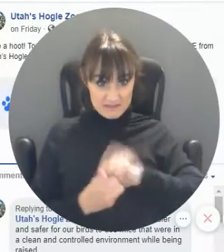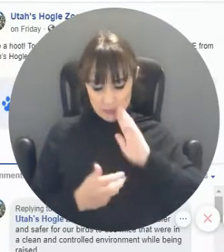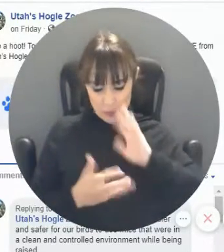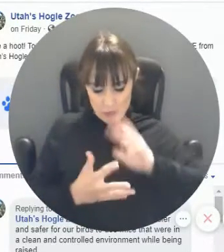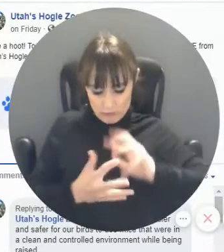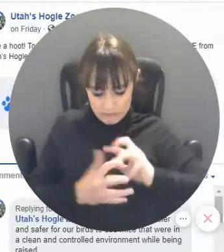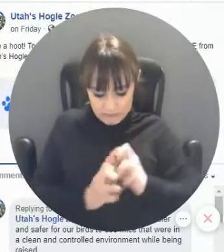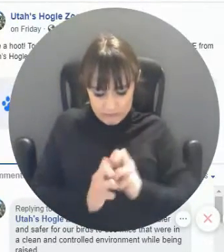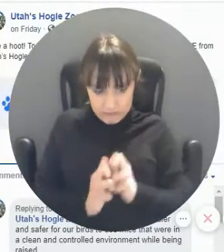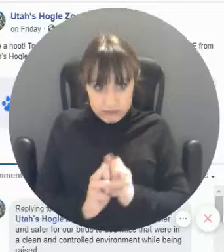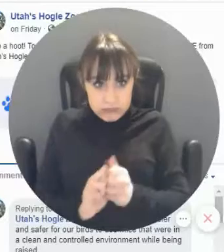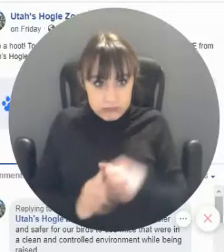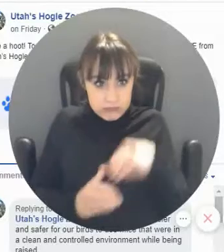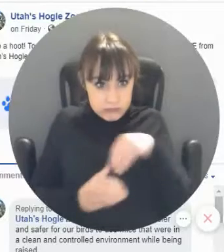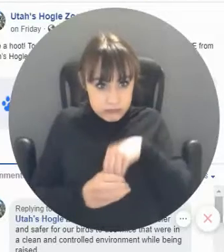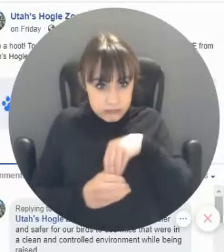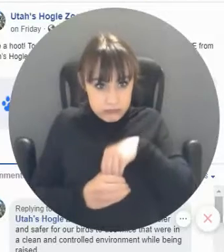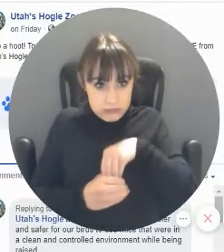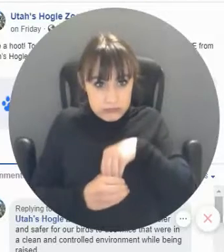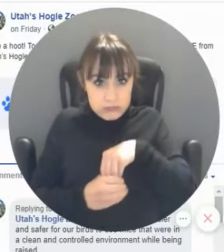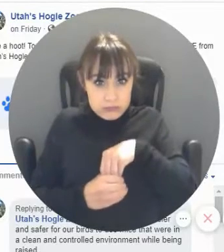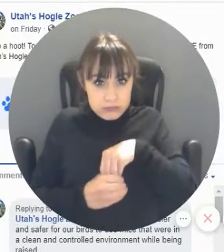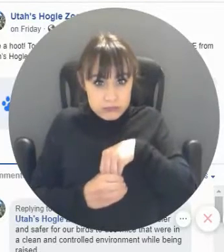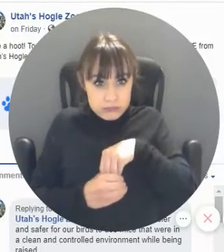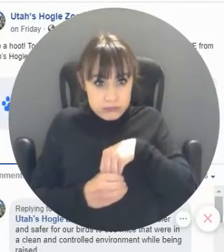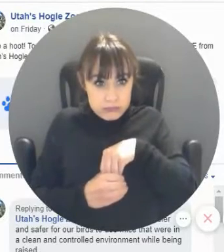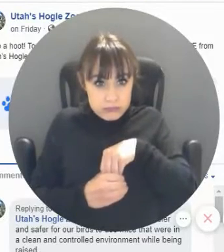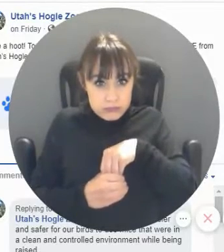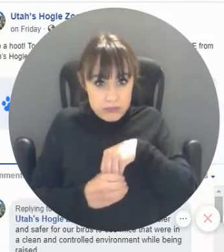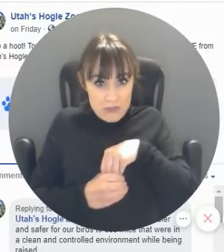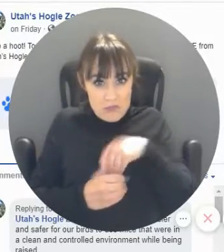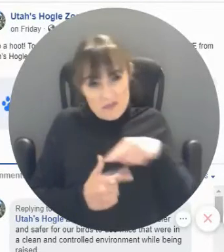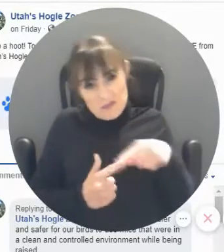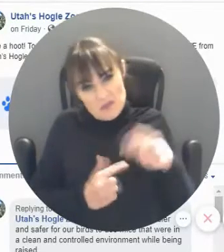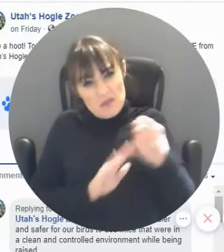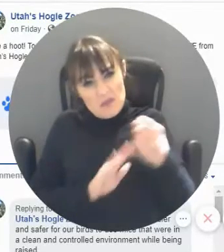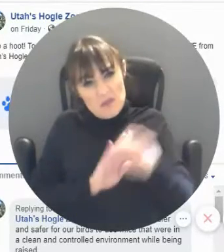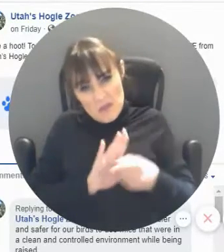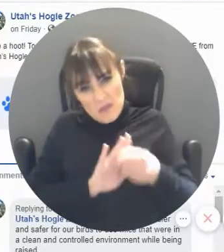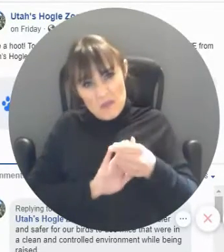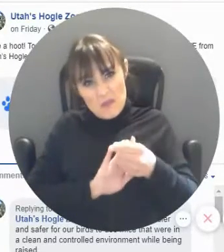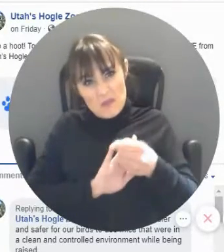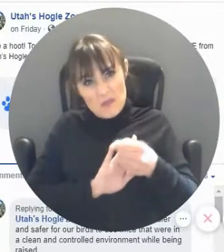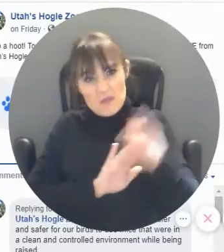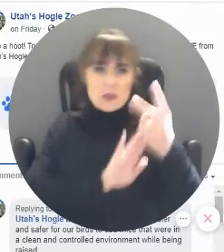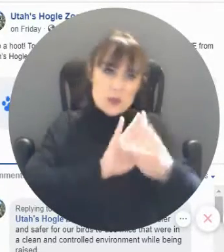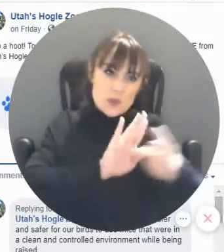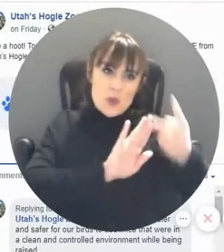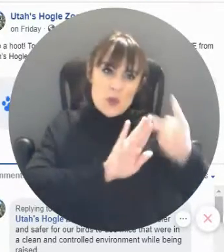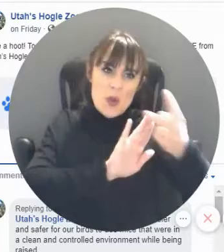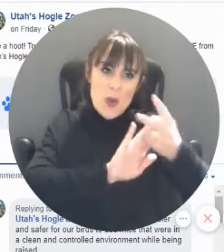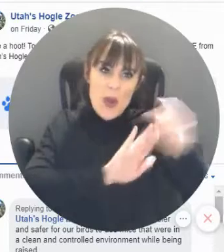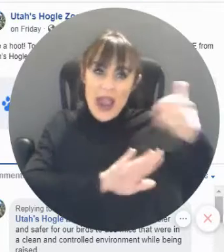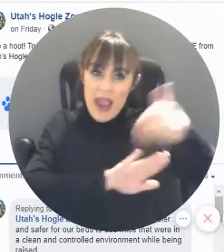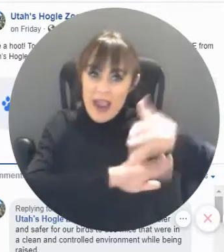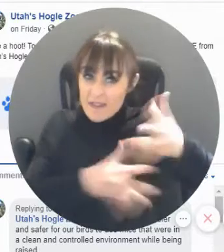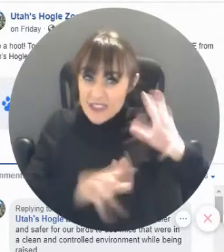pellet inside of that organ, and then usually a couple hours after they eat that prey item, they will regurgitate